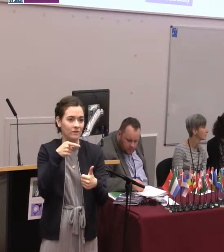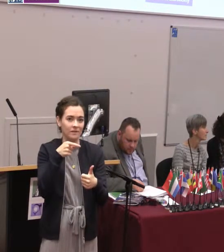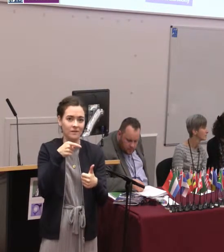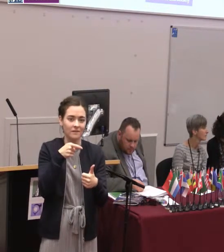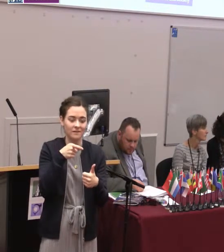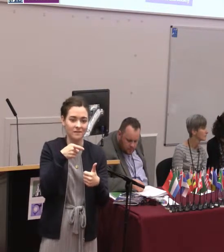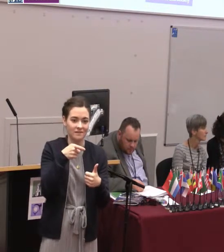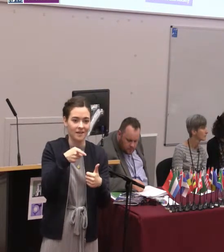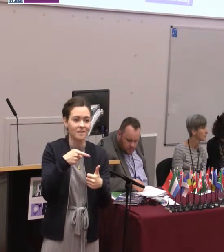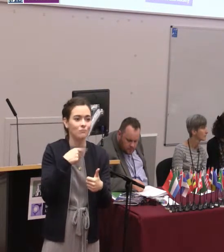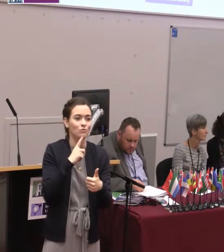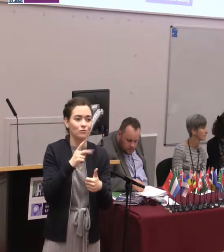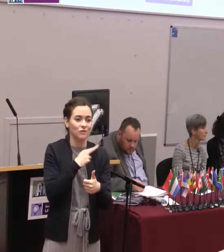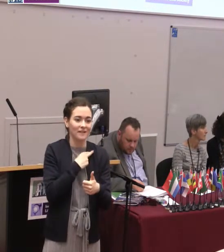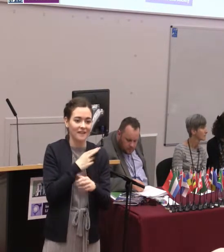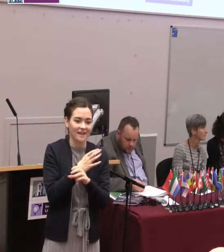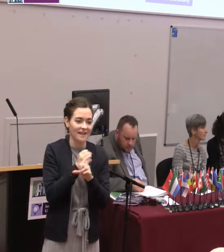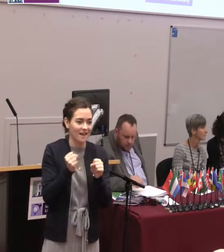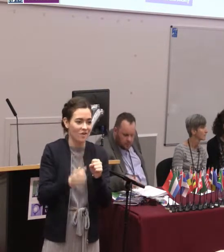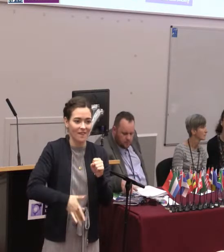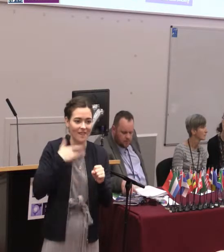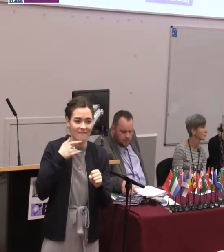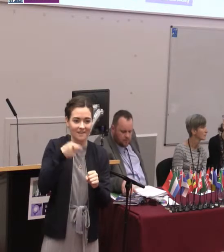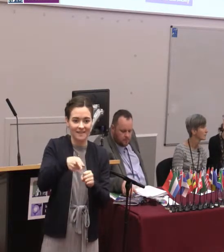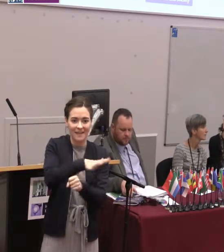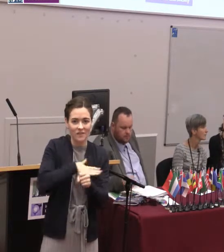Even though they never lived in one of these places.